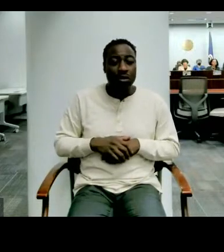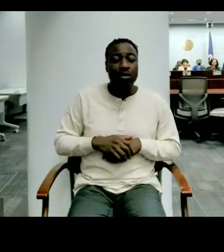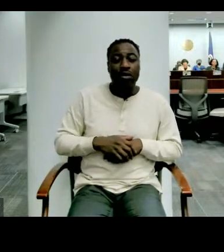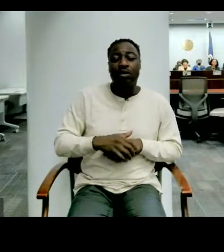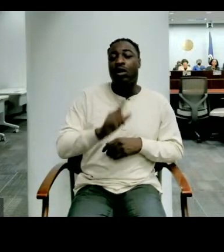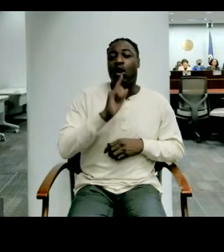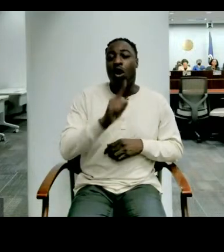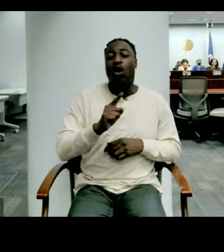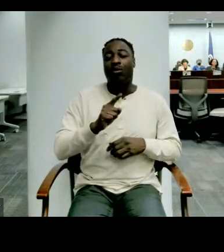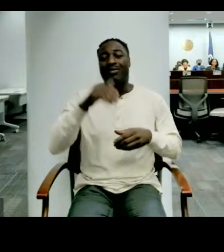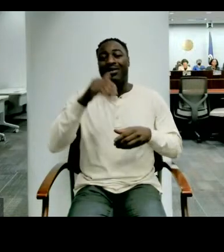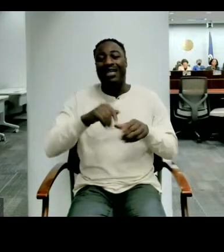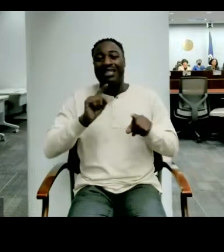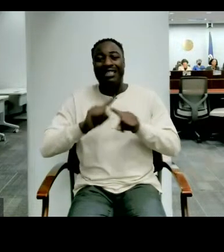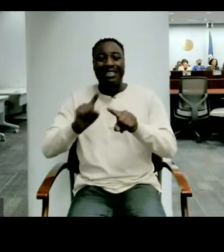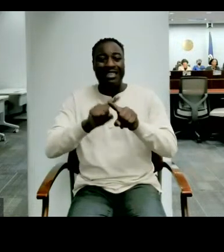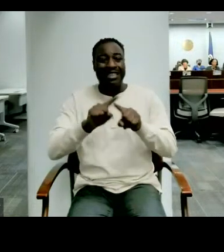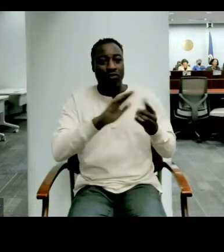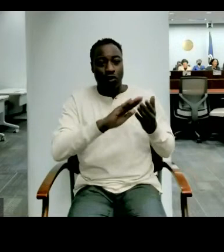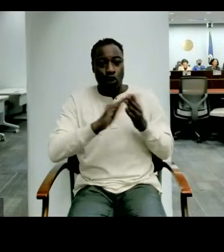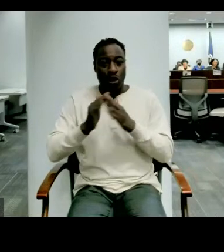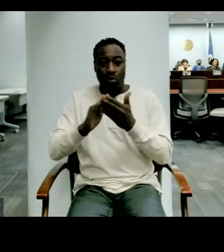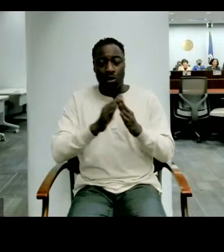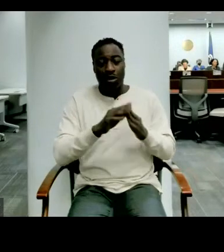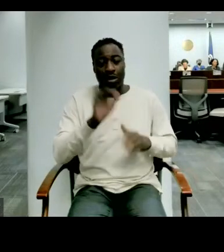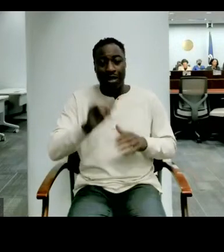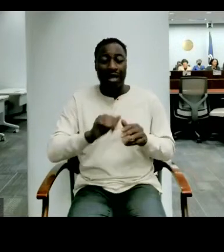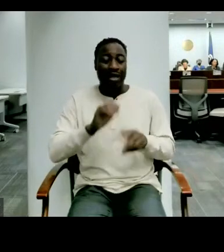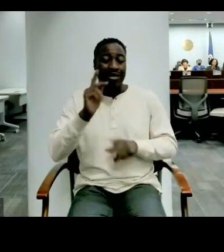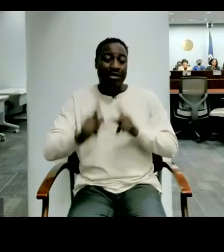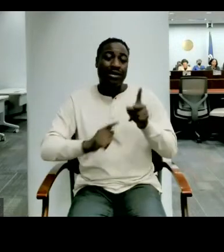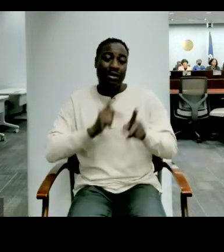I think often that is a form of discrimination recruitment.